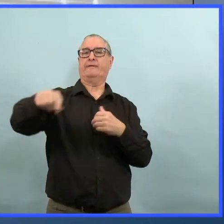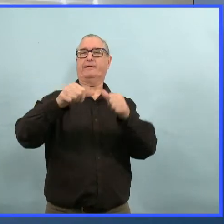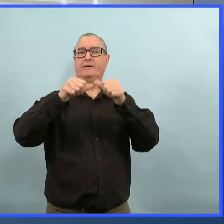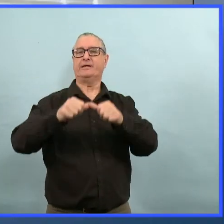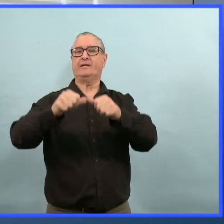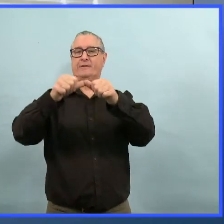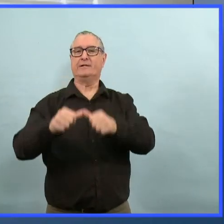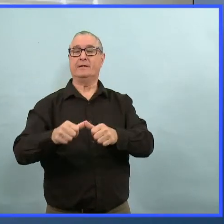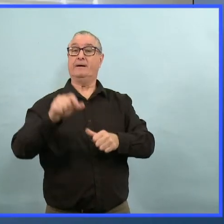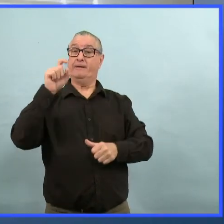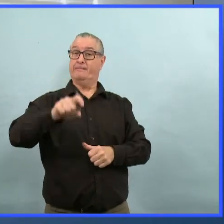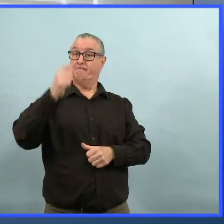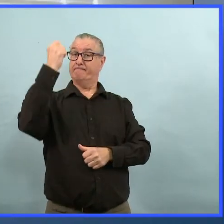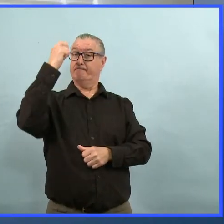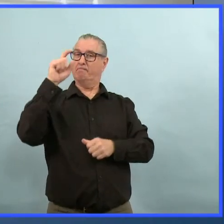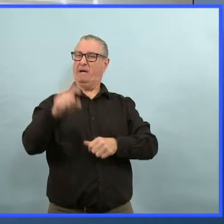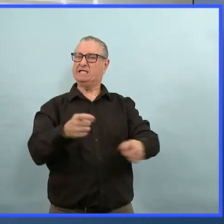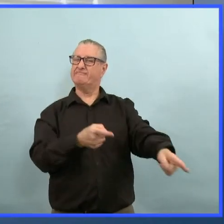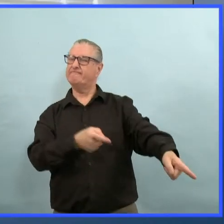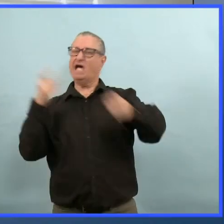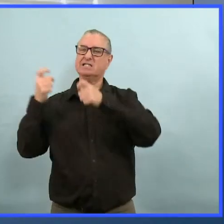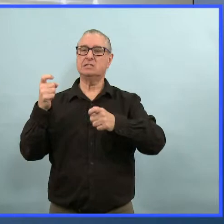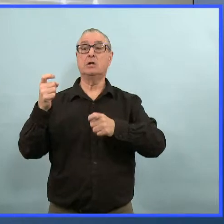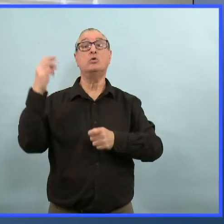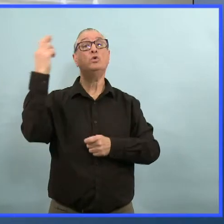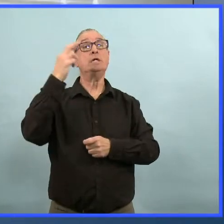five days of symptom onset but we're not looking to